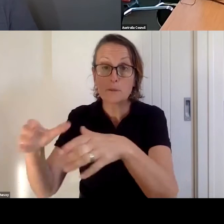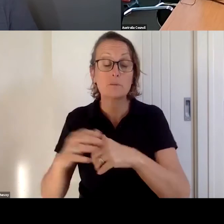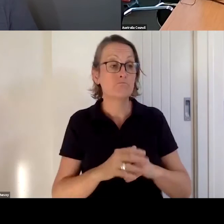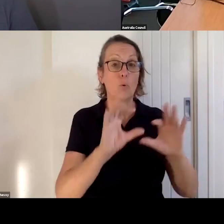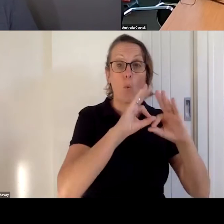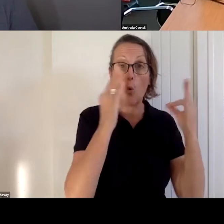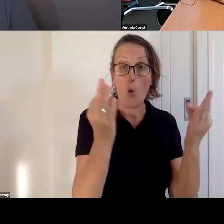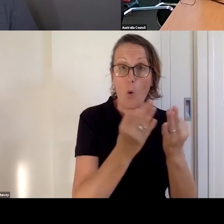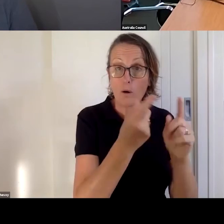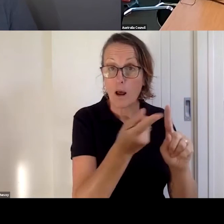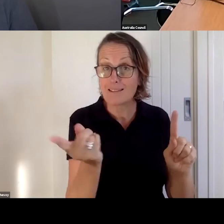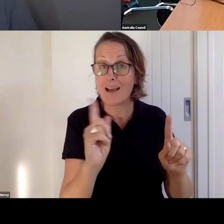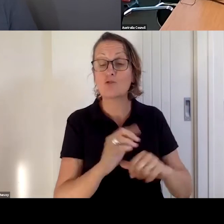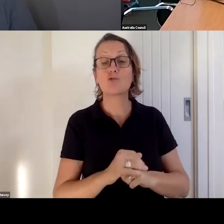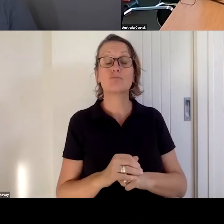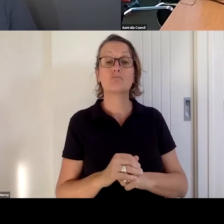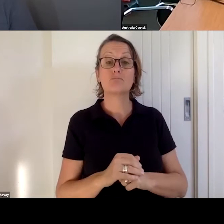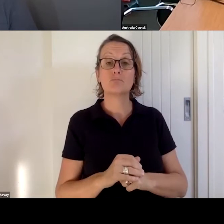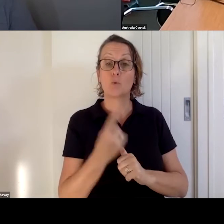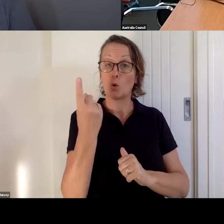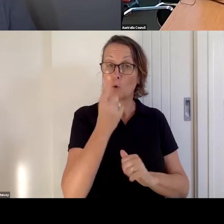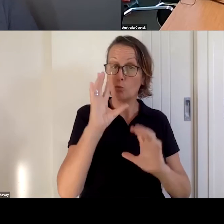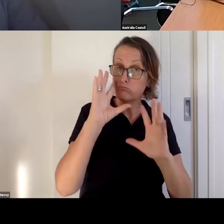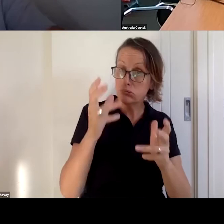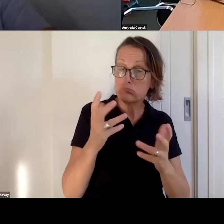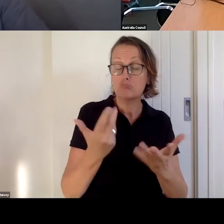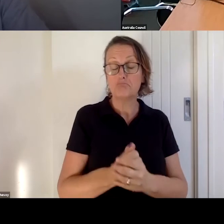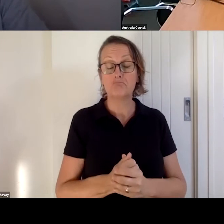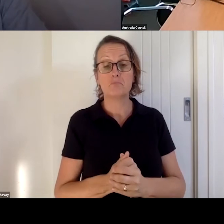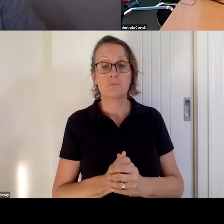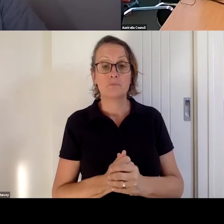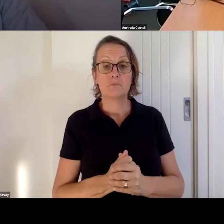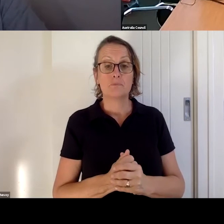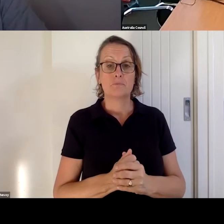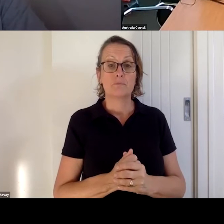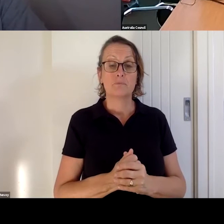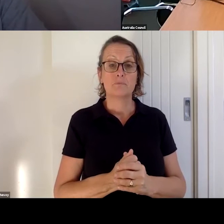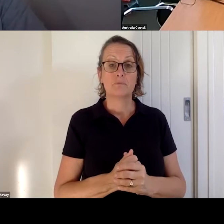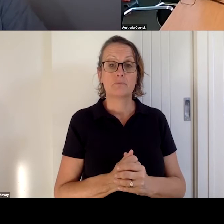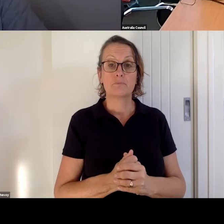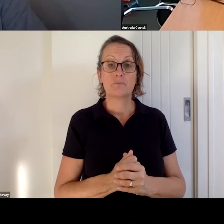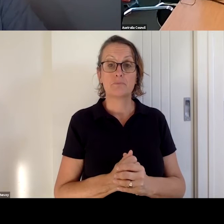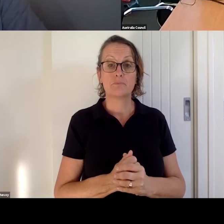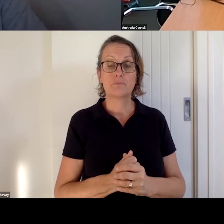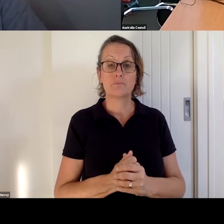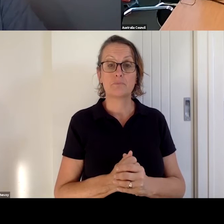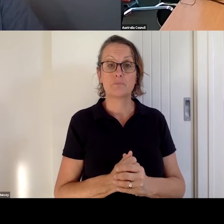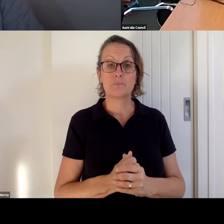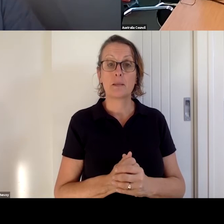for those of you that might be interested in that, and the Contemporary Music Touring Program,